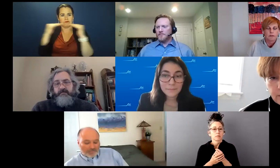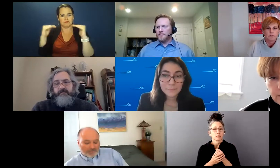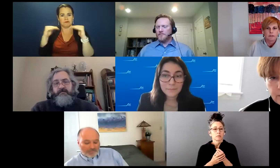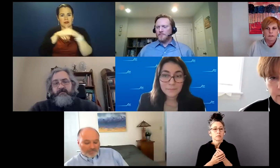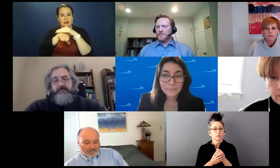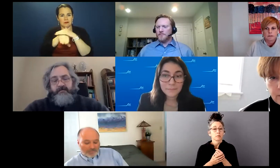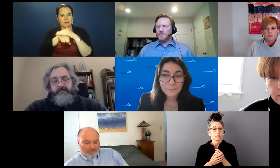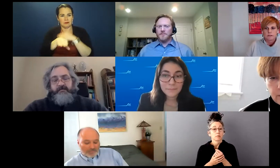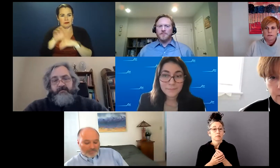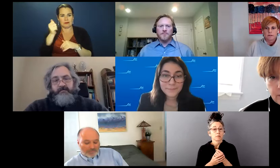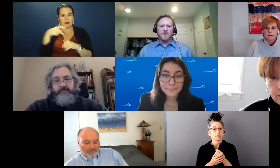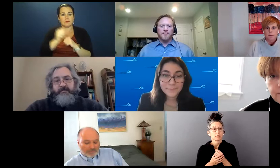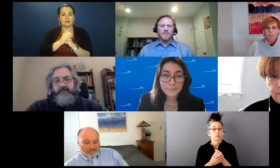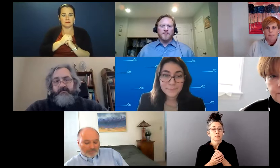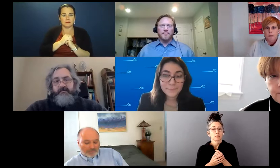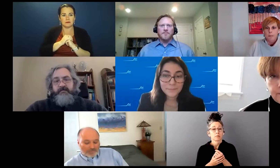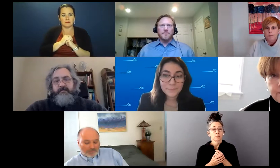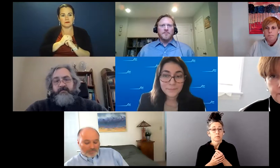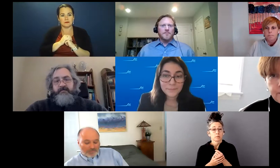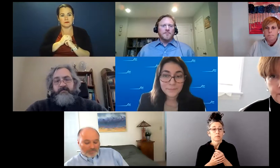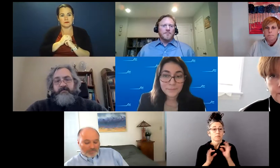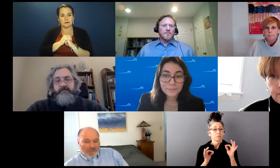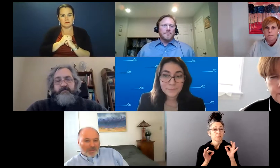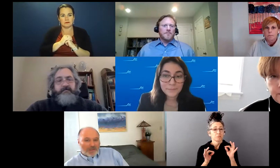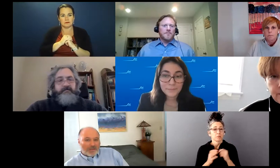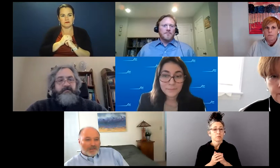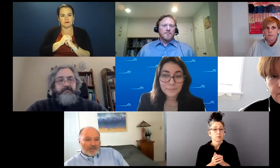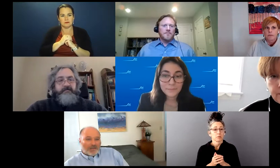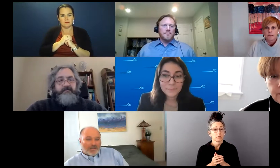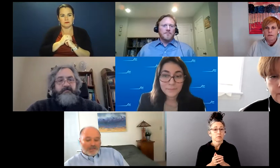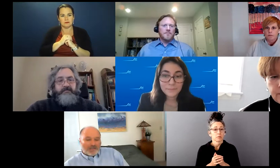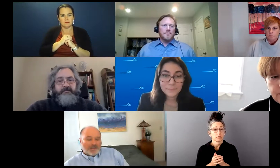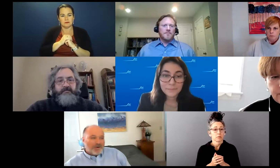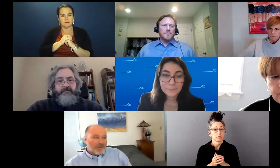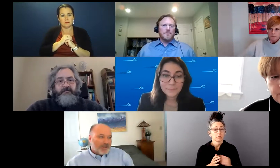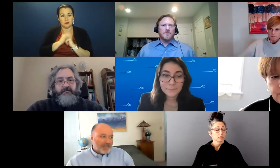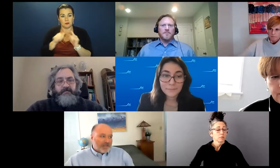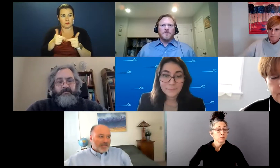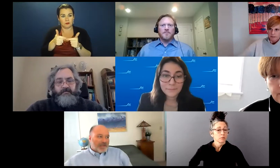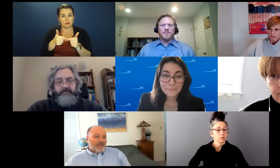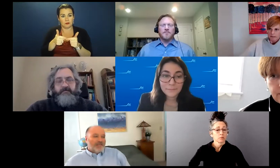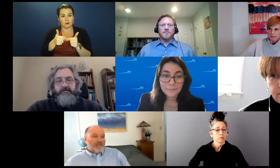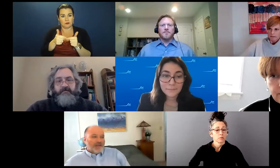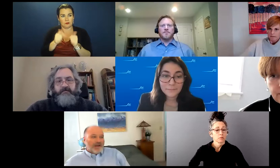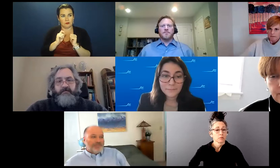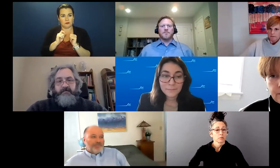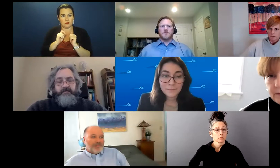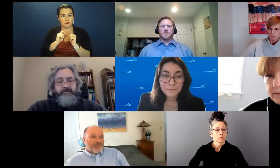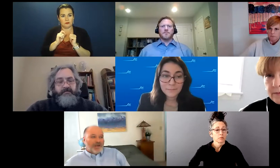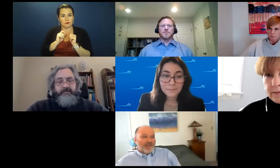This is Andrew. I think this is a really important issue and it took me a while to figure out what you meant by granularity. But I think it's by disability type. And can any of you talk about whether your analyses will look at specific disability